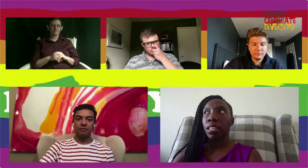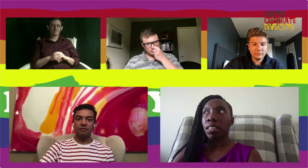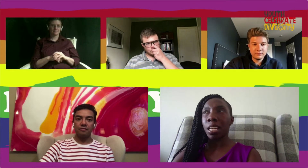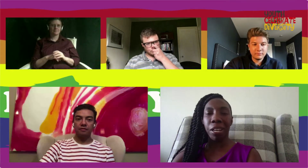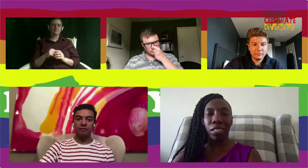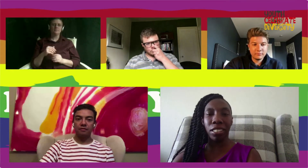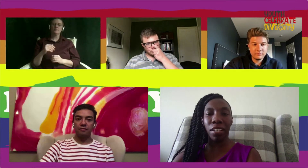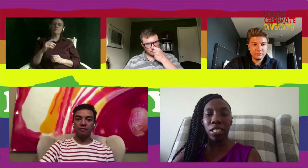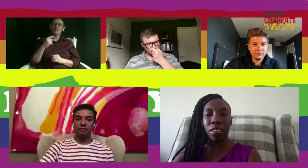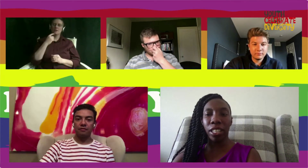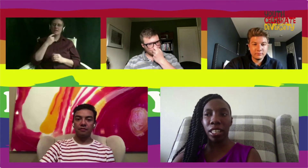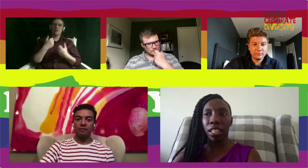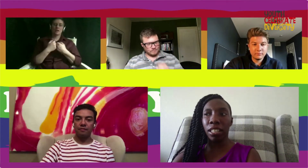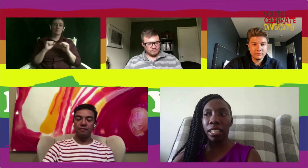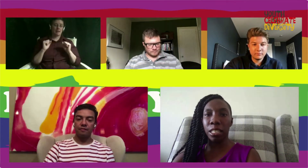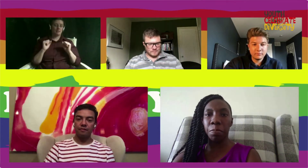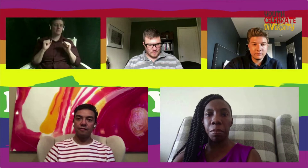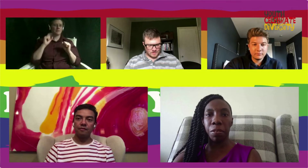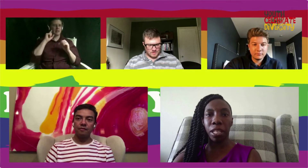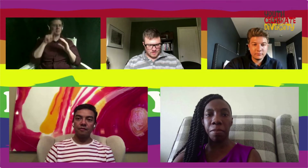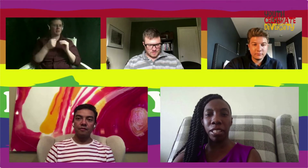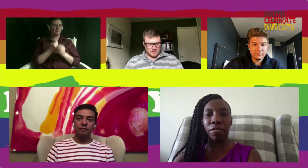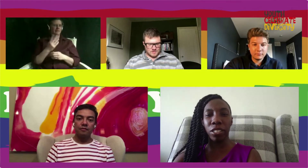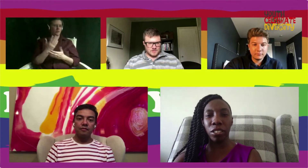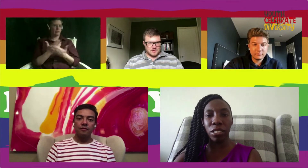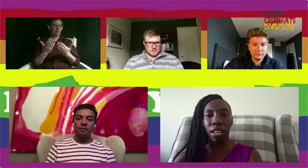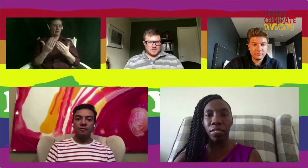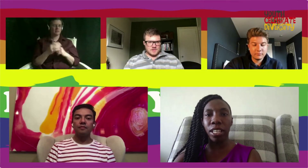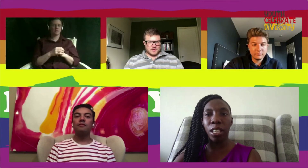think about the safety of it i think a lot of times people think about the physical safety